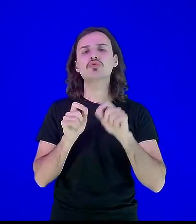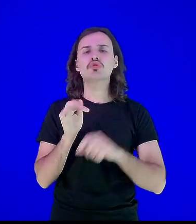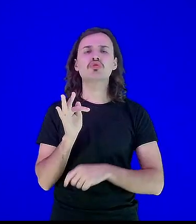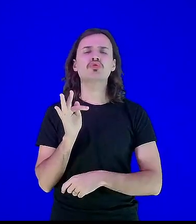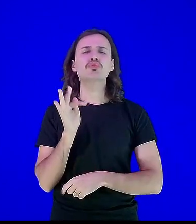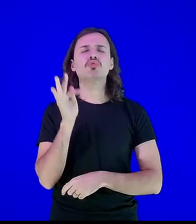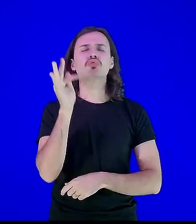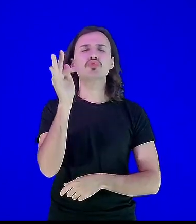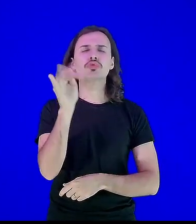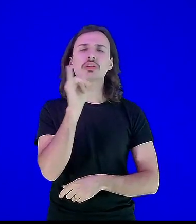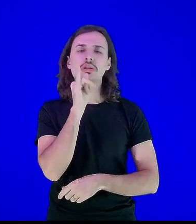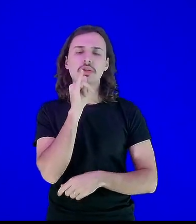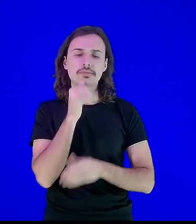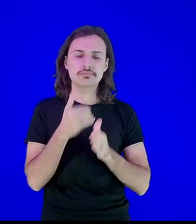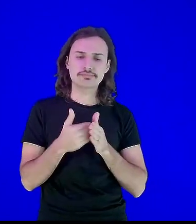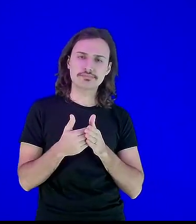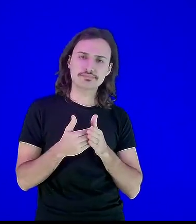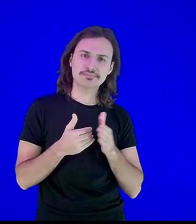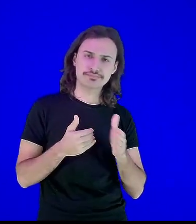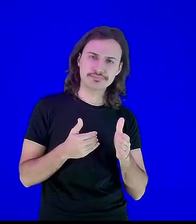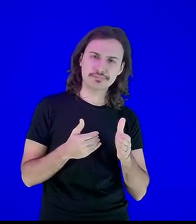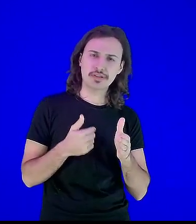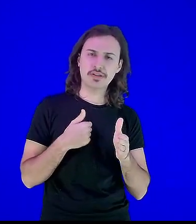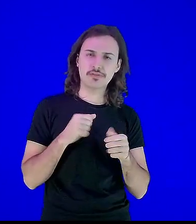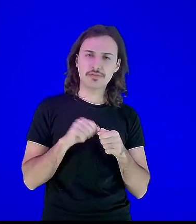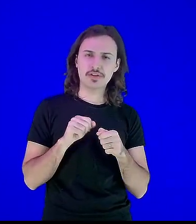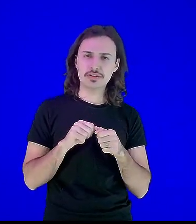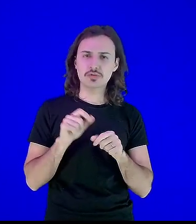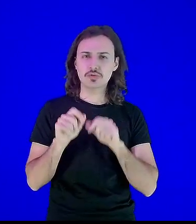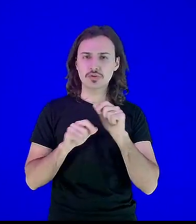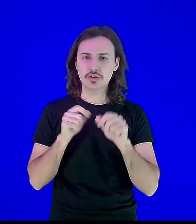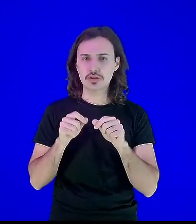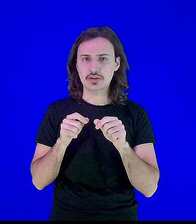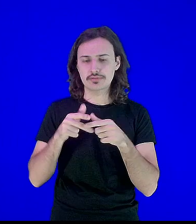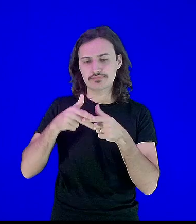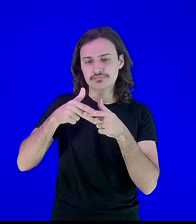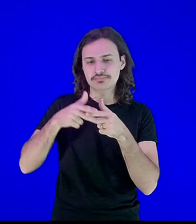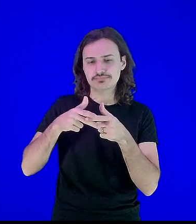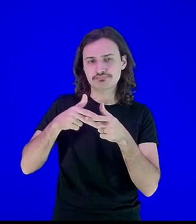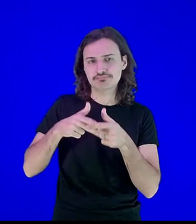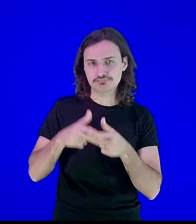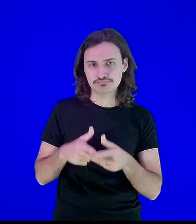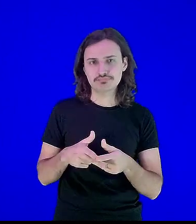I will be refactoring it, I will be fine-tuning some of the features we already have